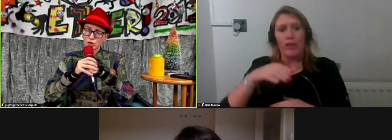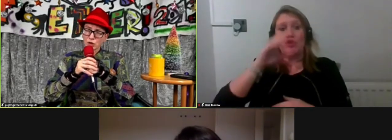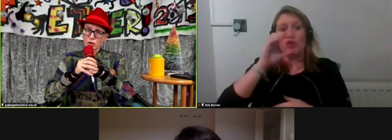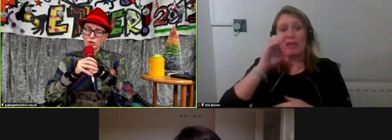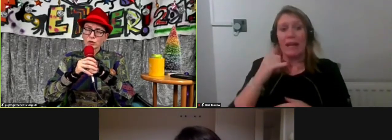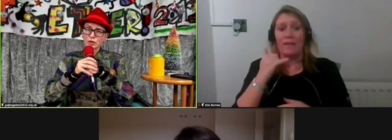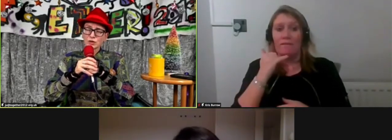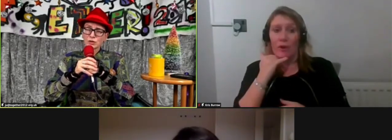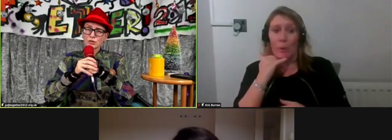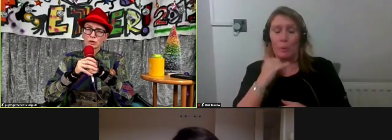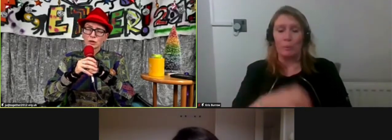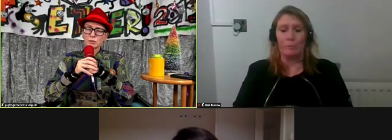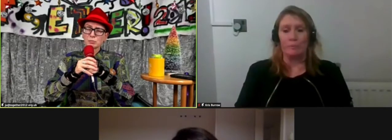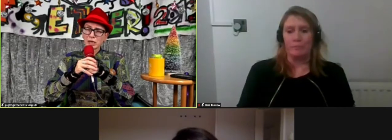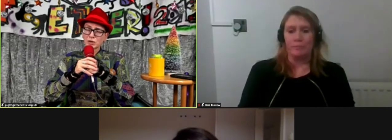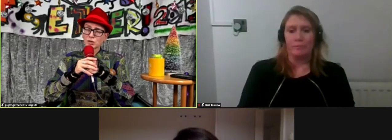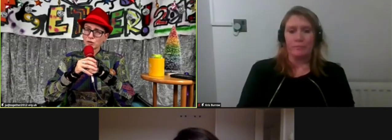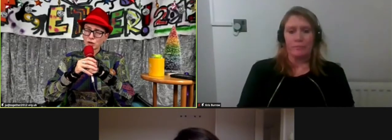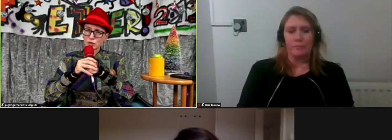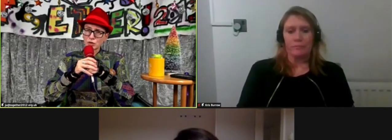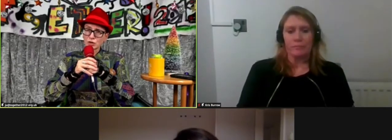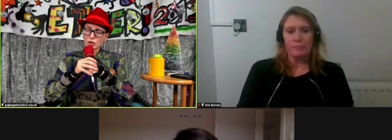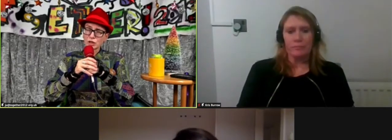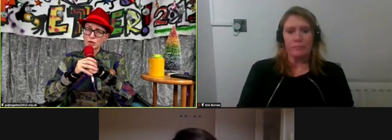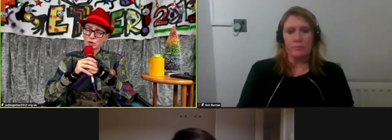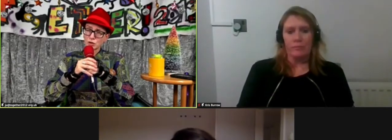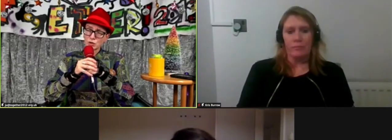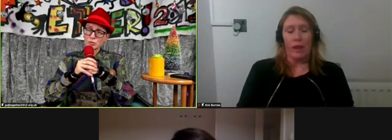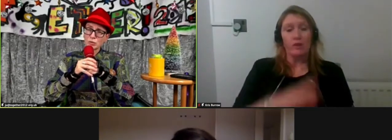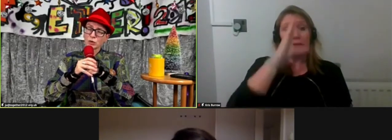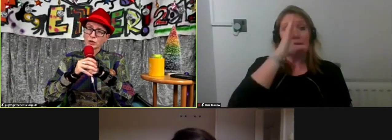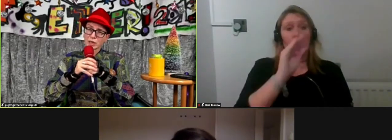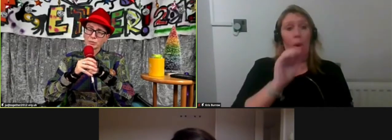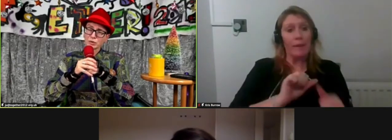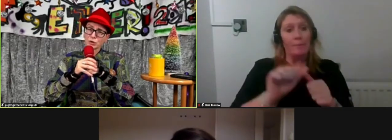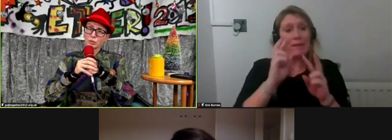know that this is best viewed in Zoom on a